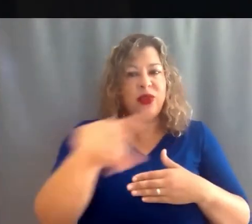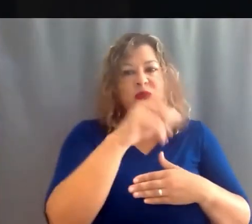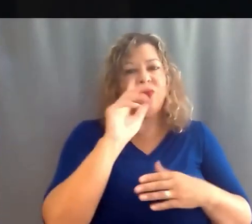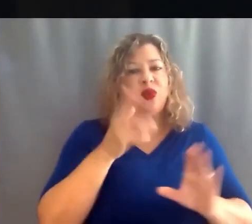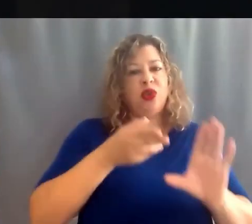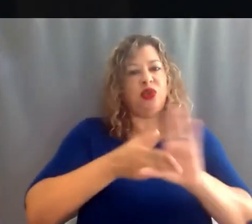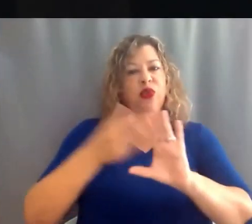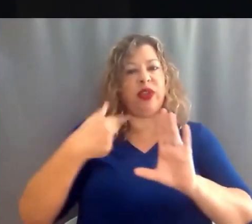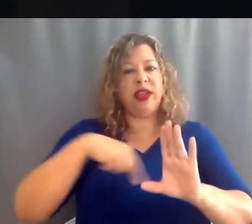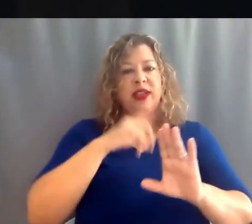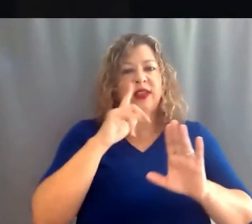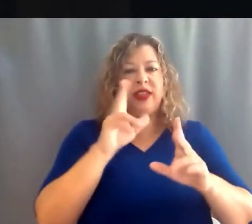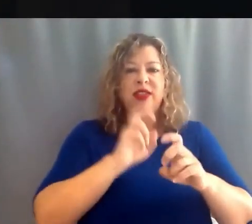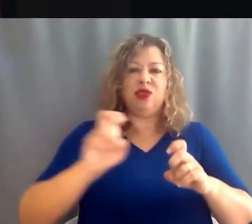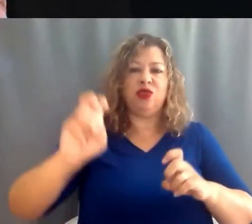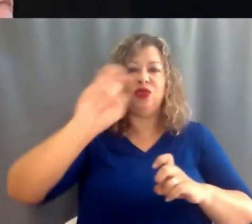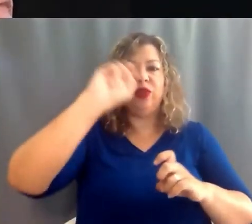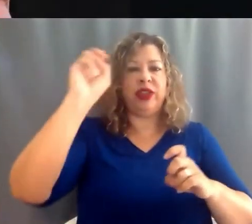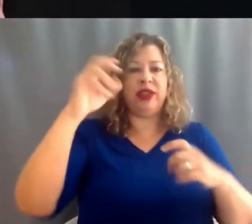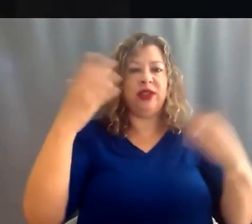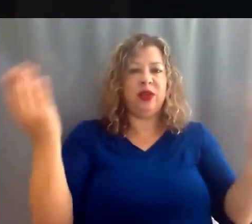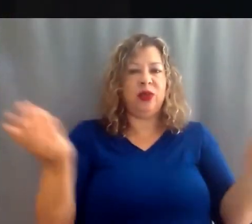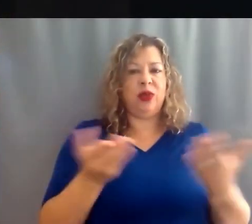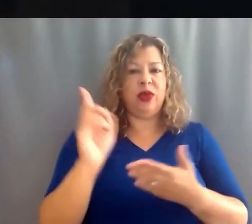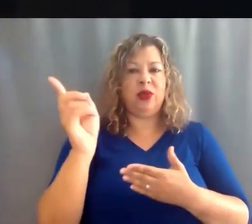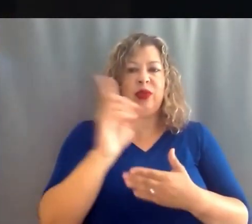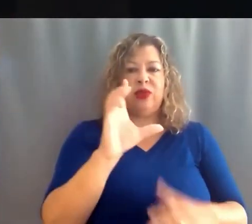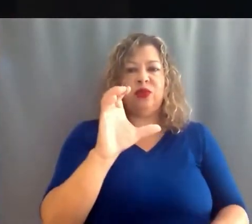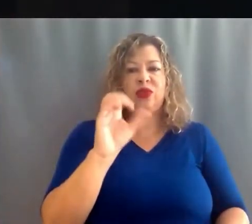into the Collider Classroom. Thank you.